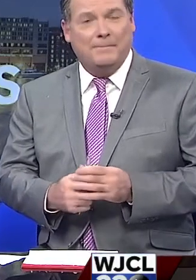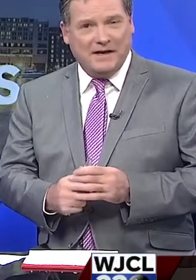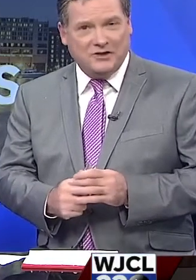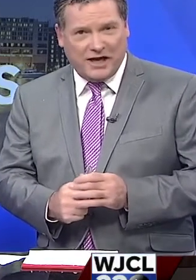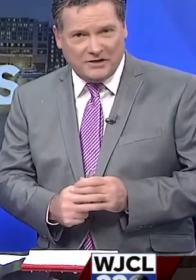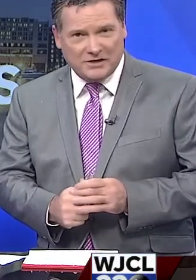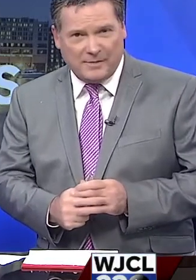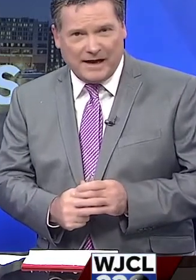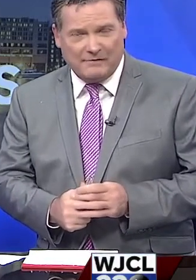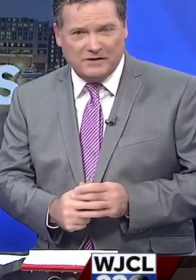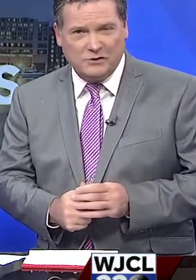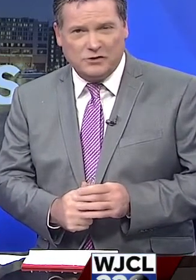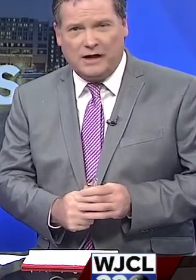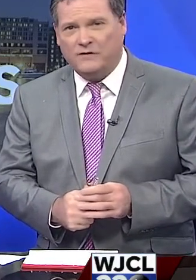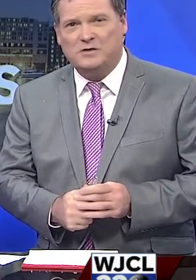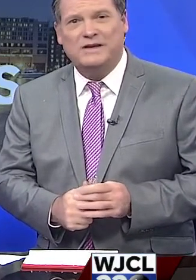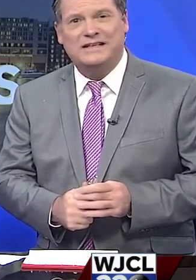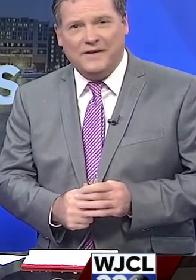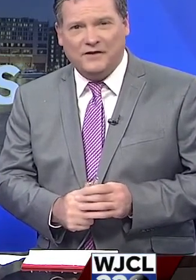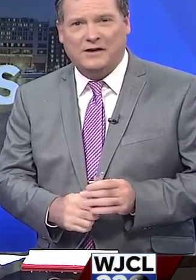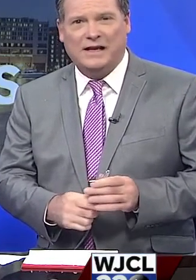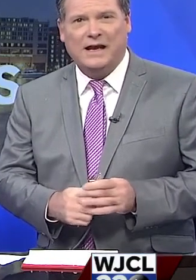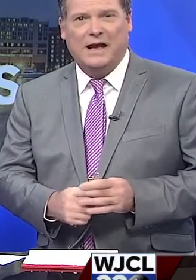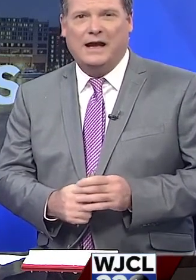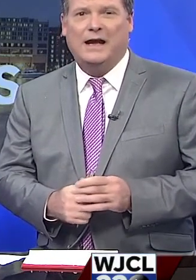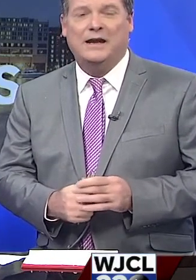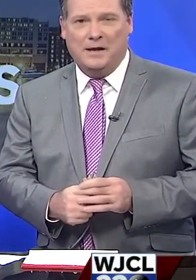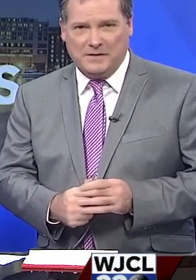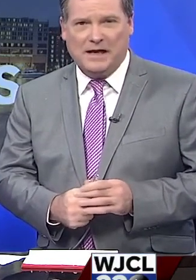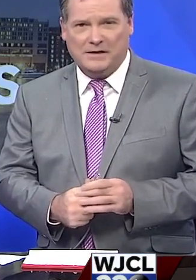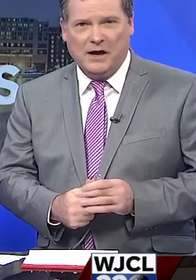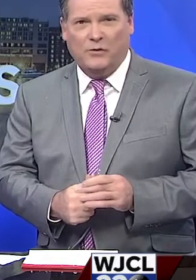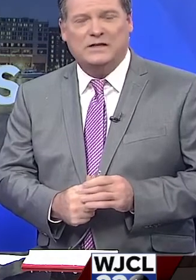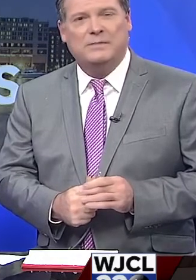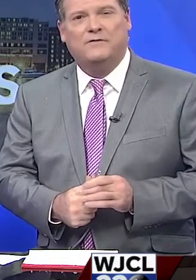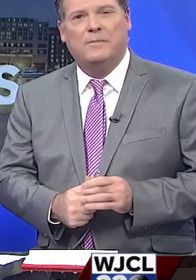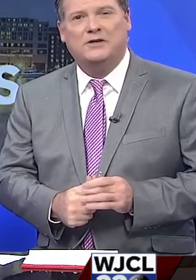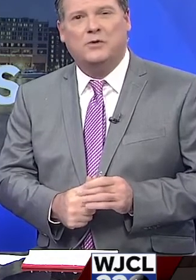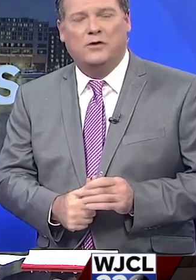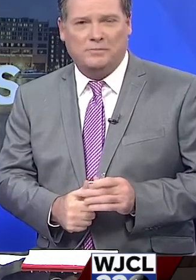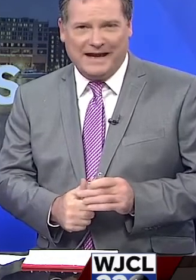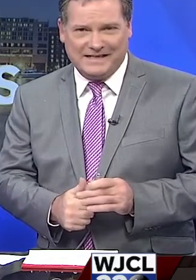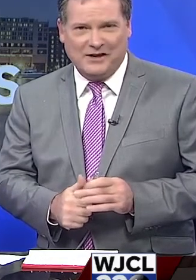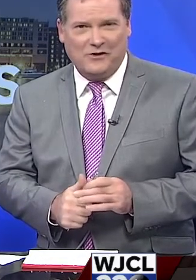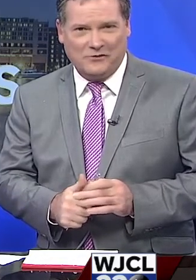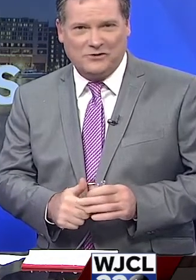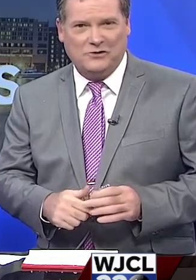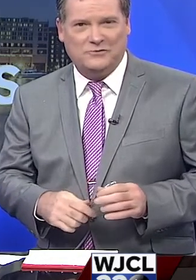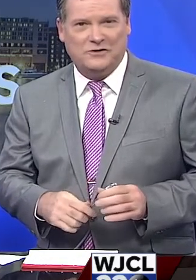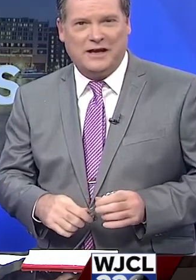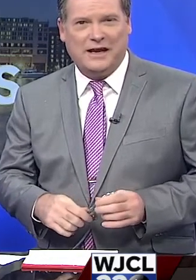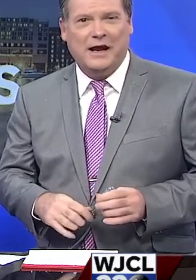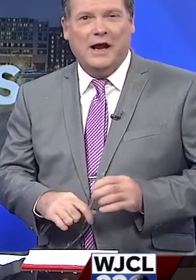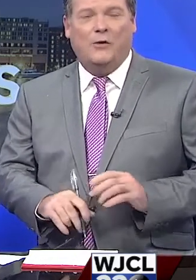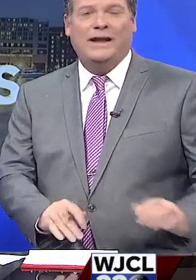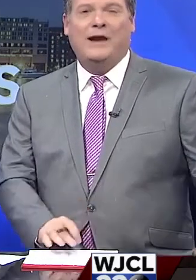NOT A LOT OF NEW INFORMATION AS FAR AS BIG CHANGES COMING OUT OF THIS NEWS CONFERENCE BUT DEFINITELY AN UPDATE W